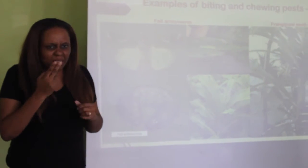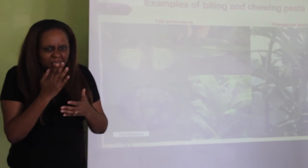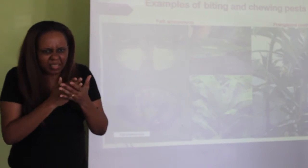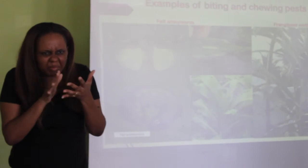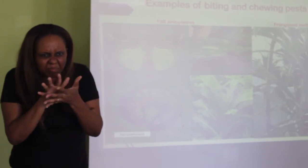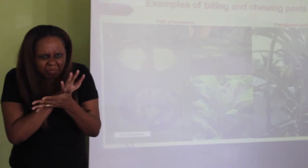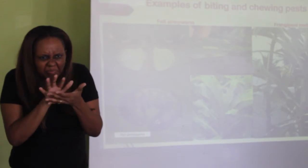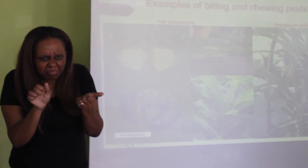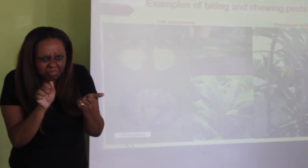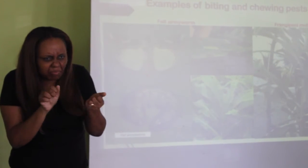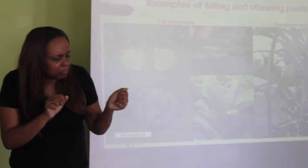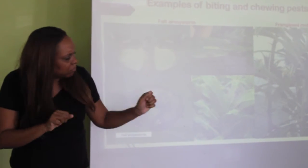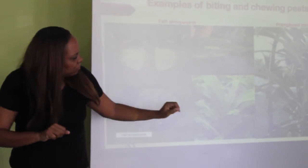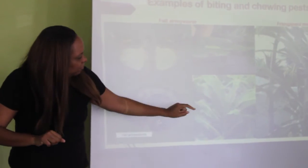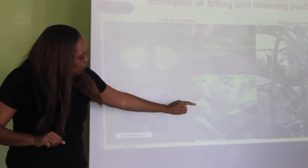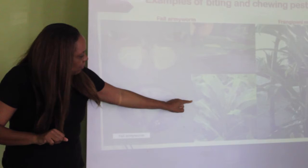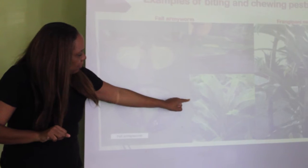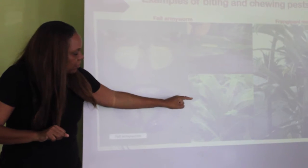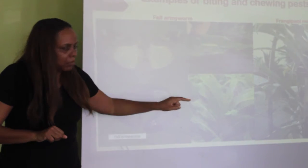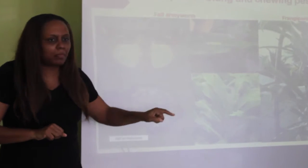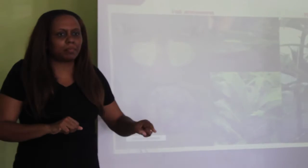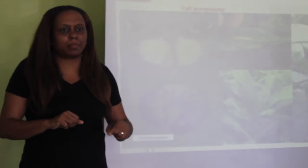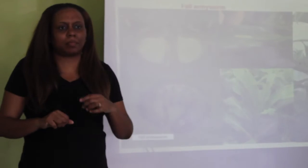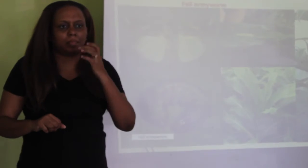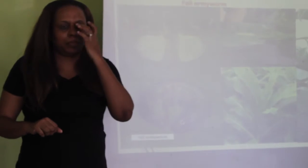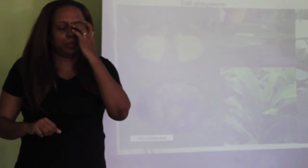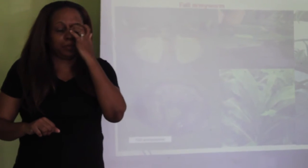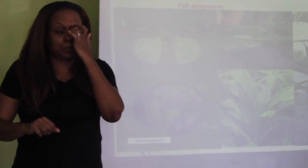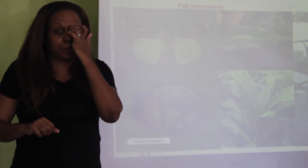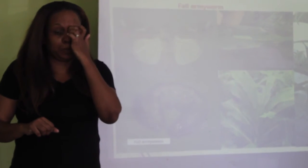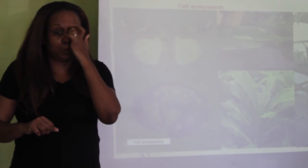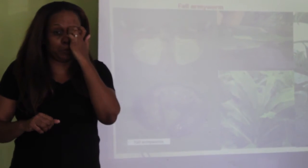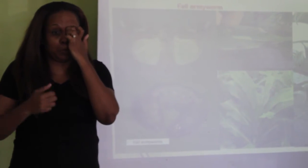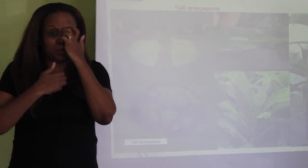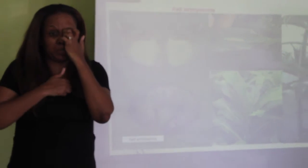right so therefore you have a budget sorry because of the light you can see the picture as well